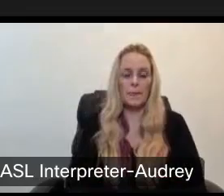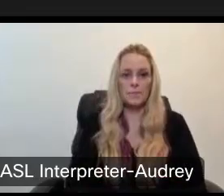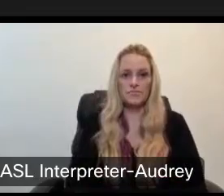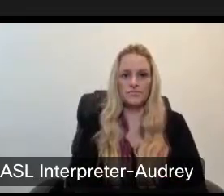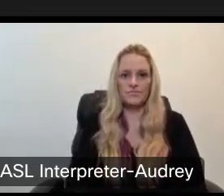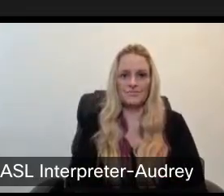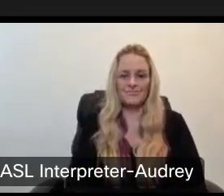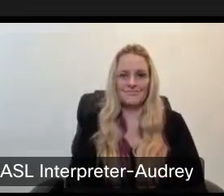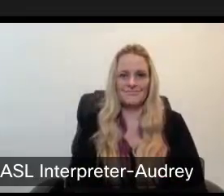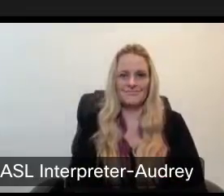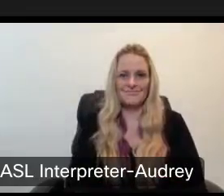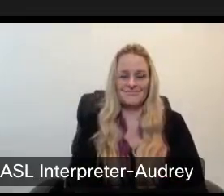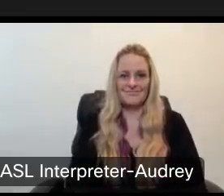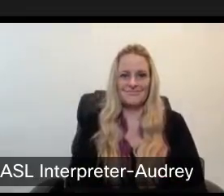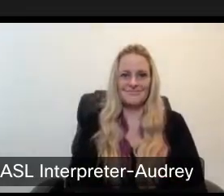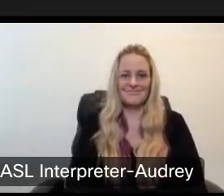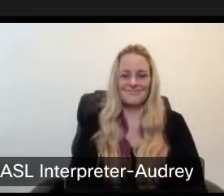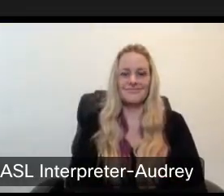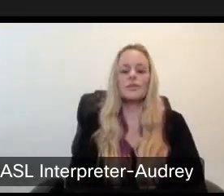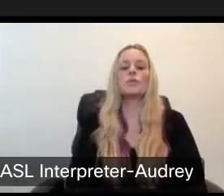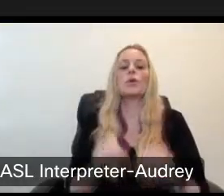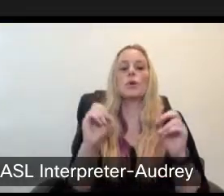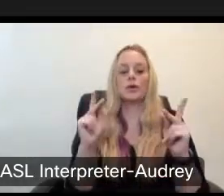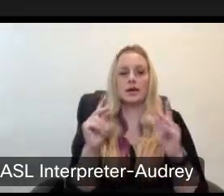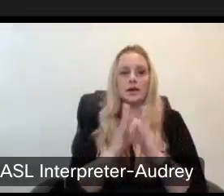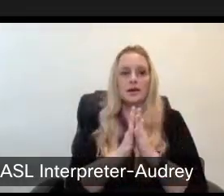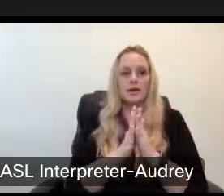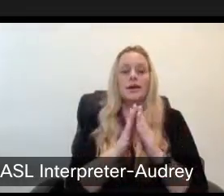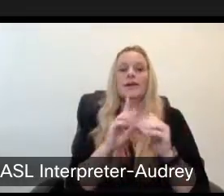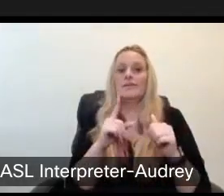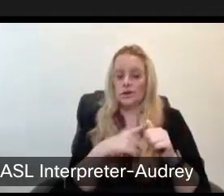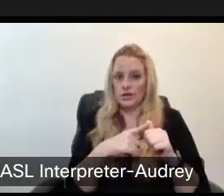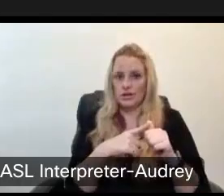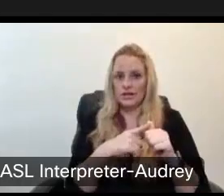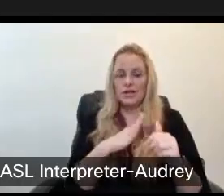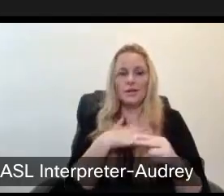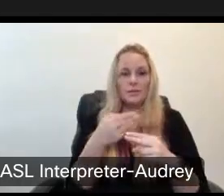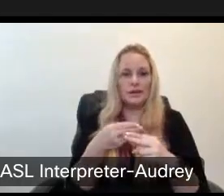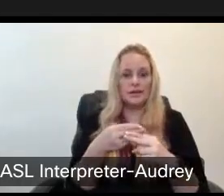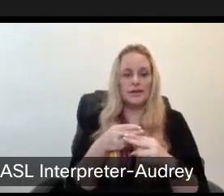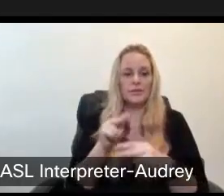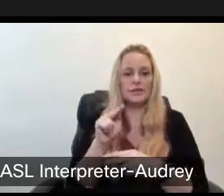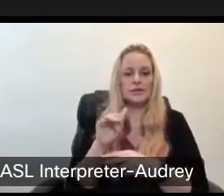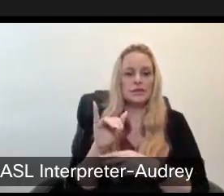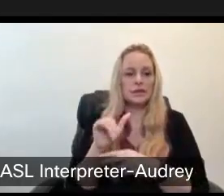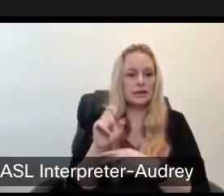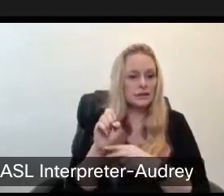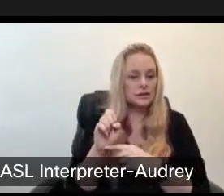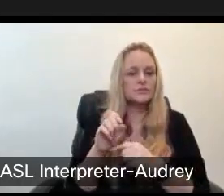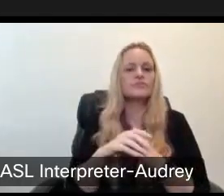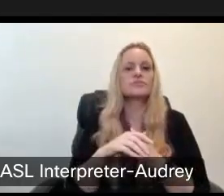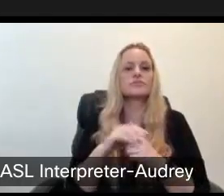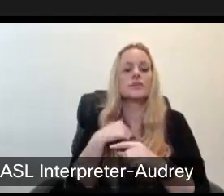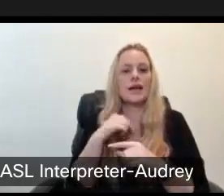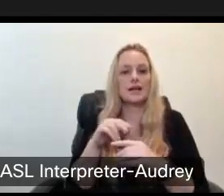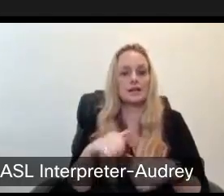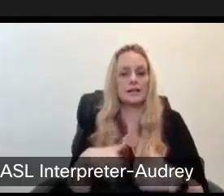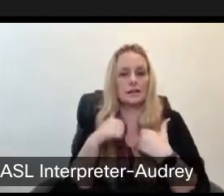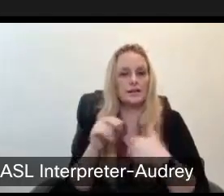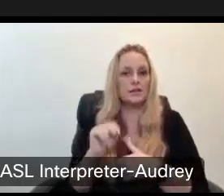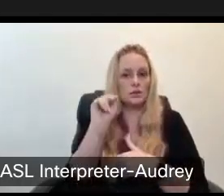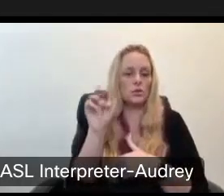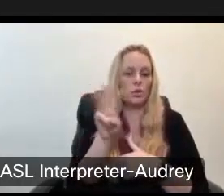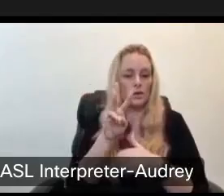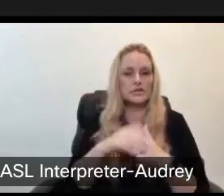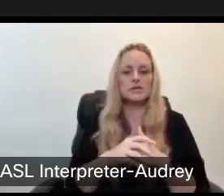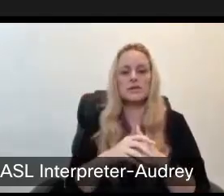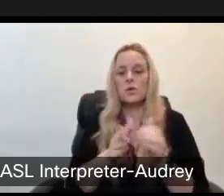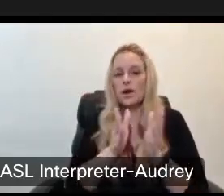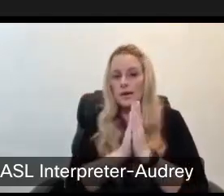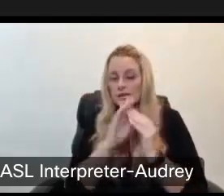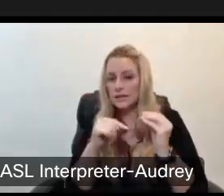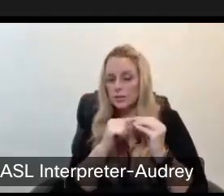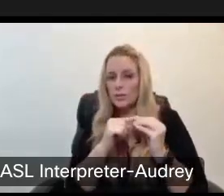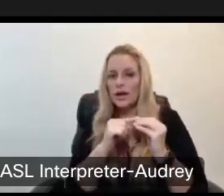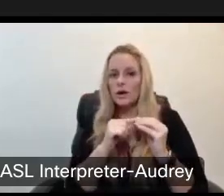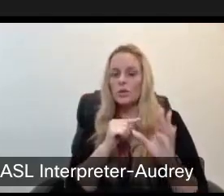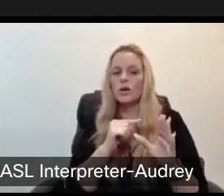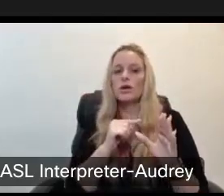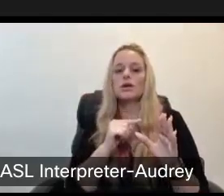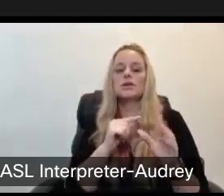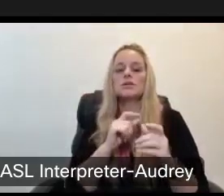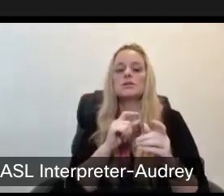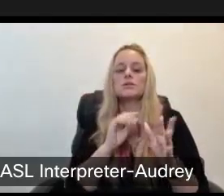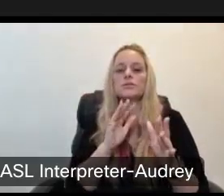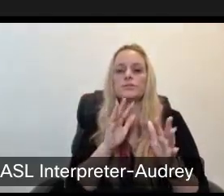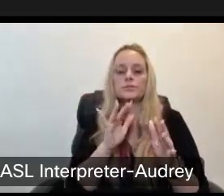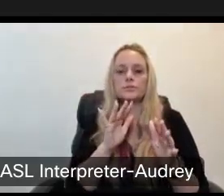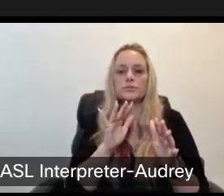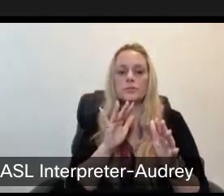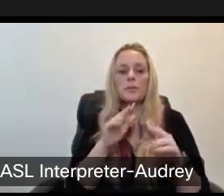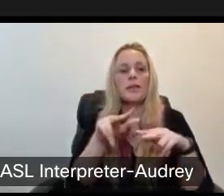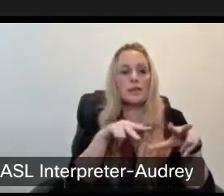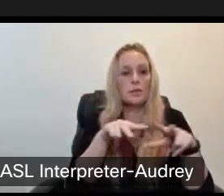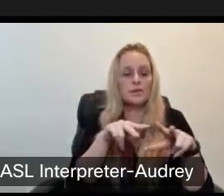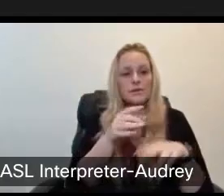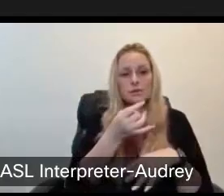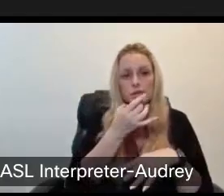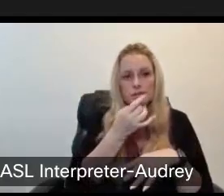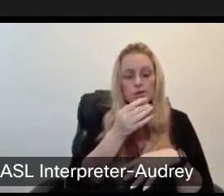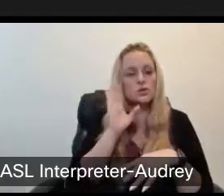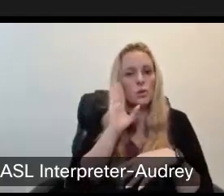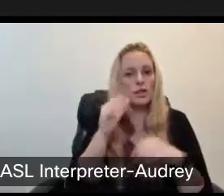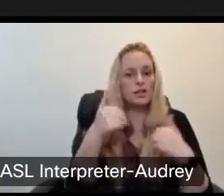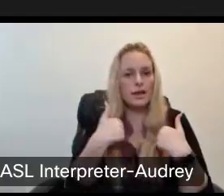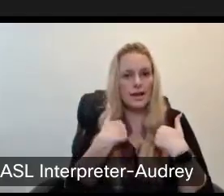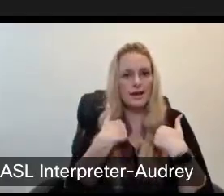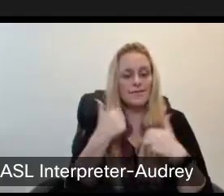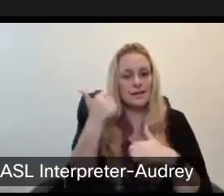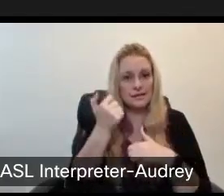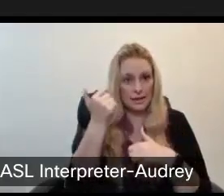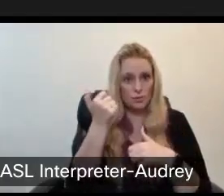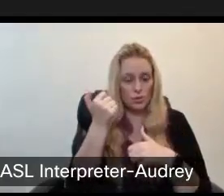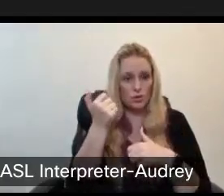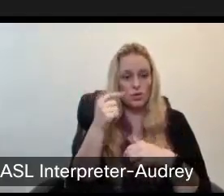I have, ok. 1st off, name is Kylie Luis. I live in the Northwest. I'm asking about specifically the pedestrian signals. Will they have a timer on whenever there's a walk?